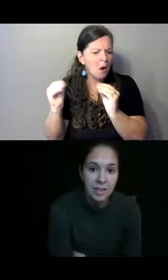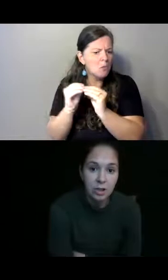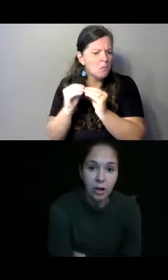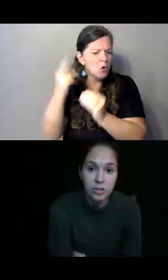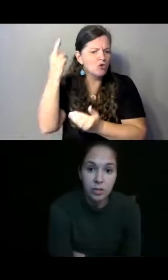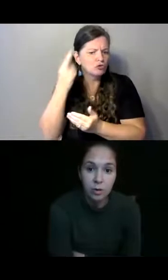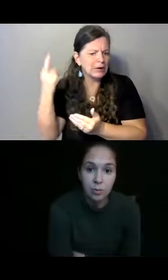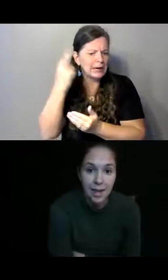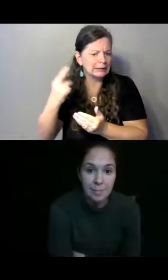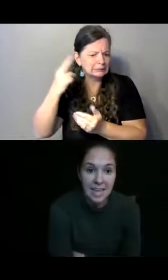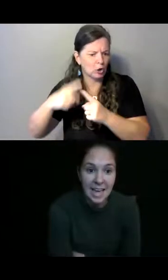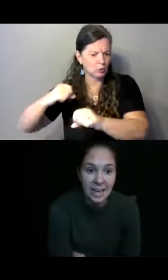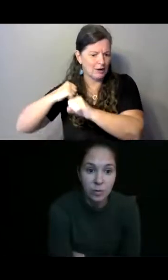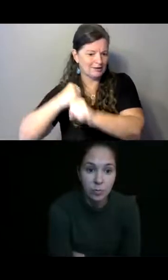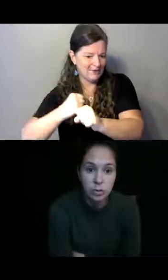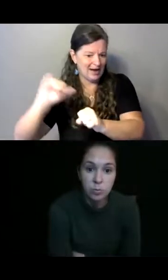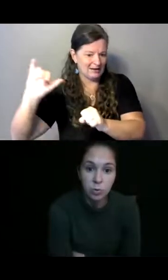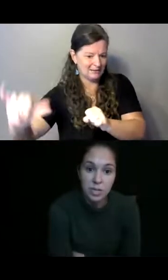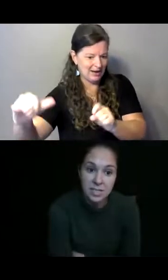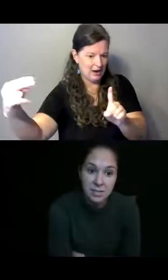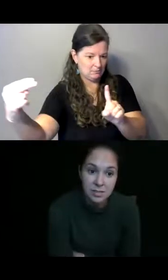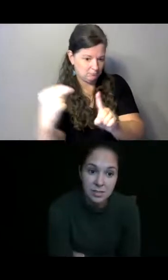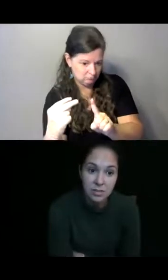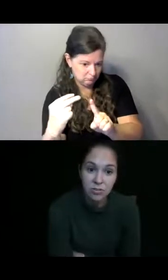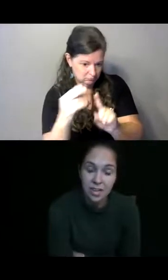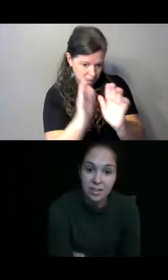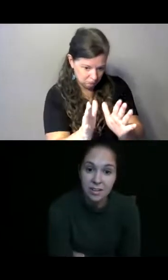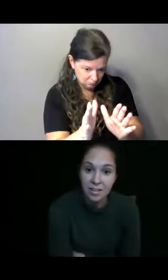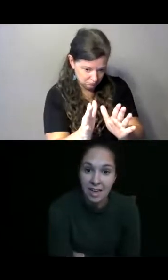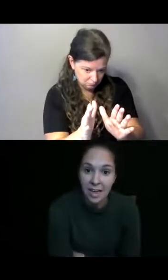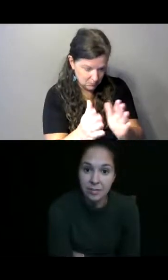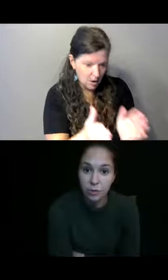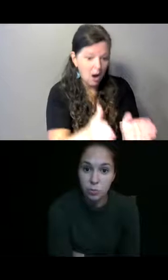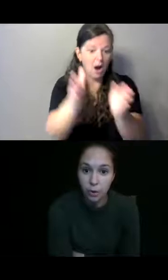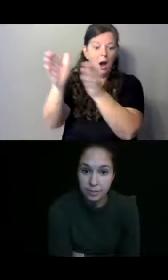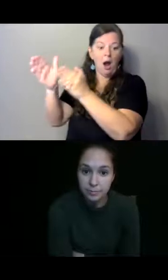They could also perhaps add multiple reasons to defend that viewpoint